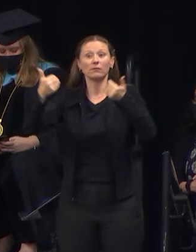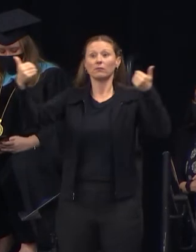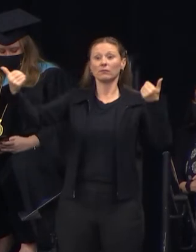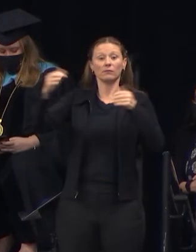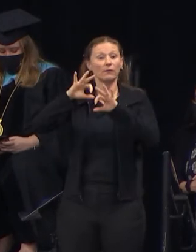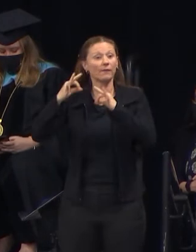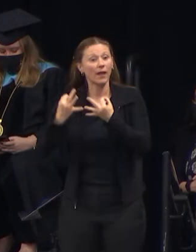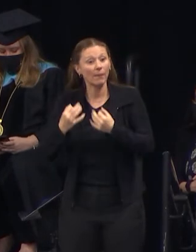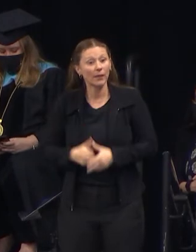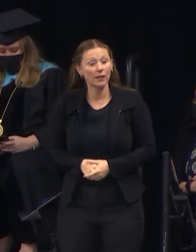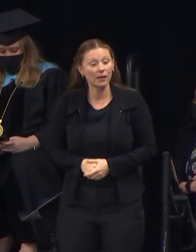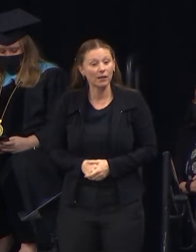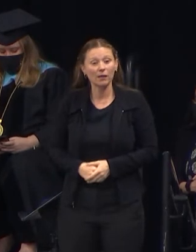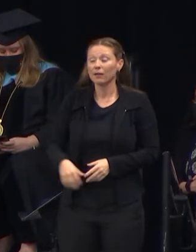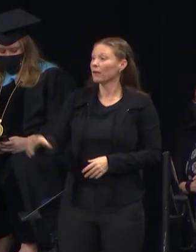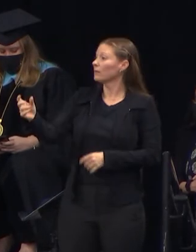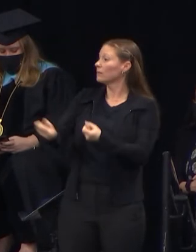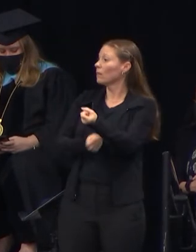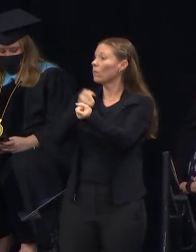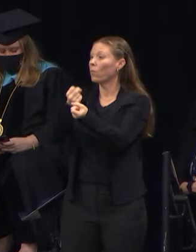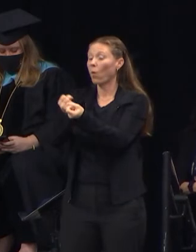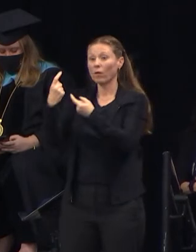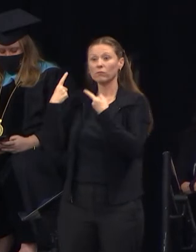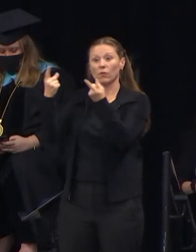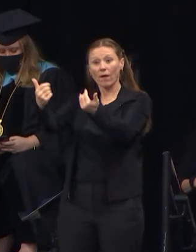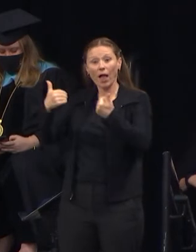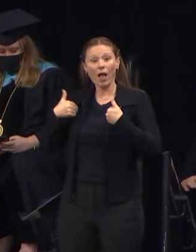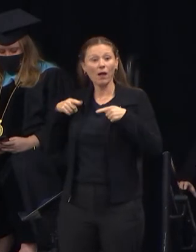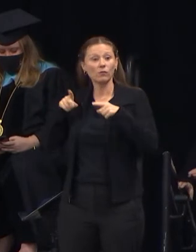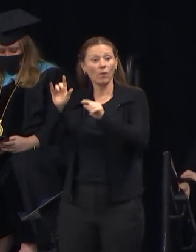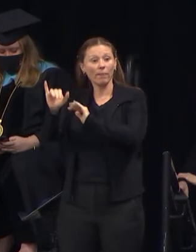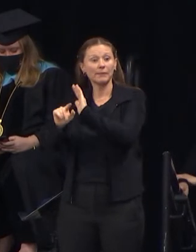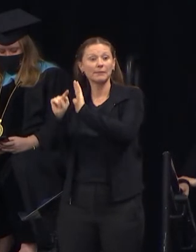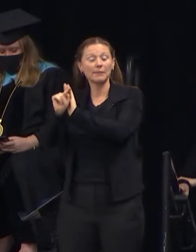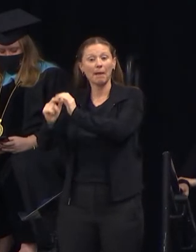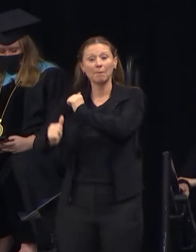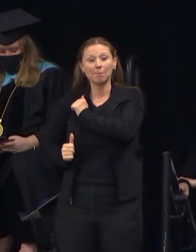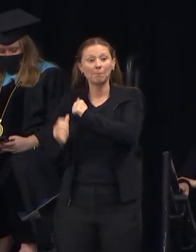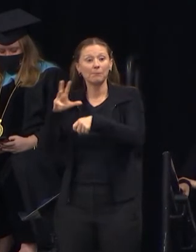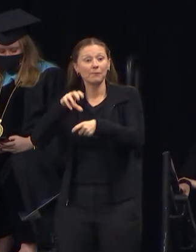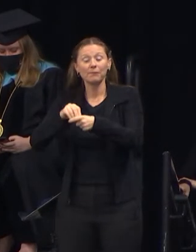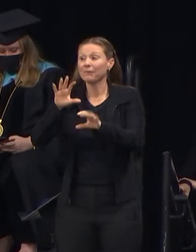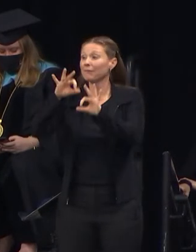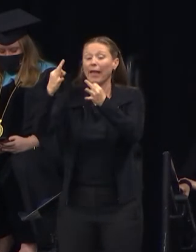Also think about the support you had during that time, possibly family,